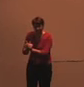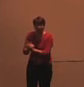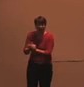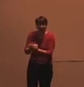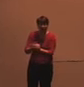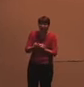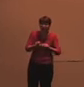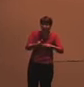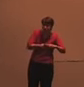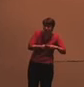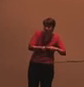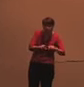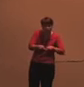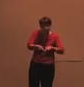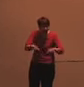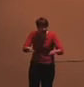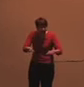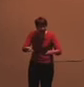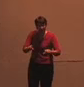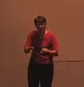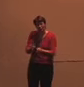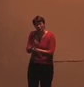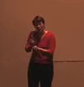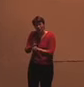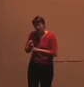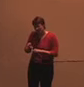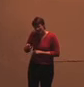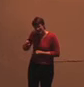But at the same time, you can use the edge of the slabs